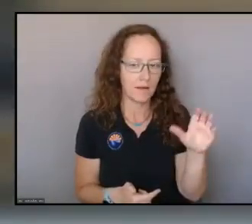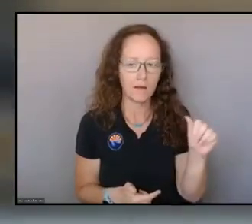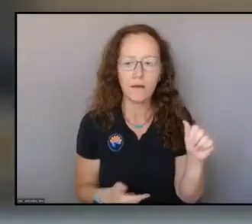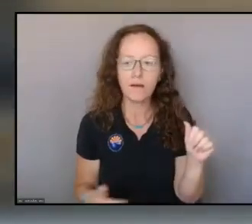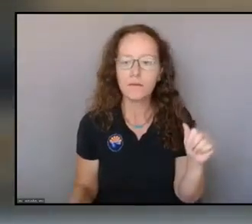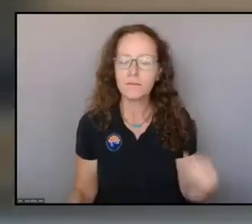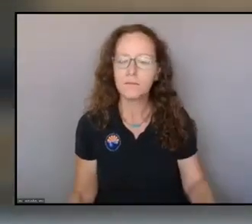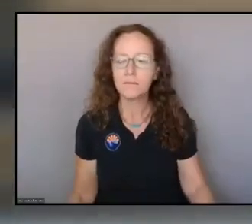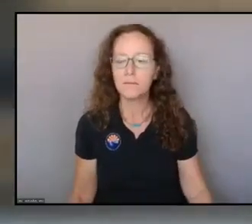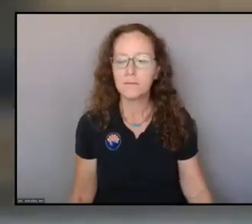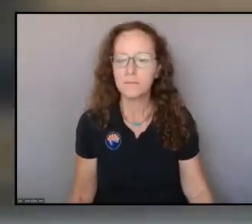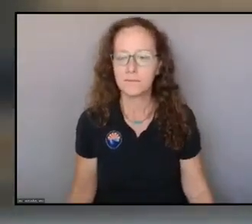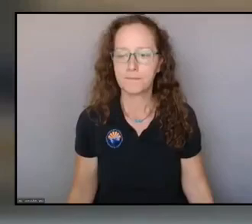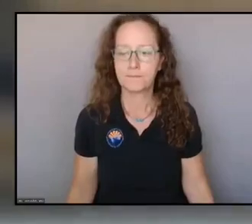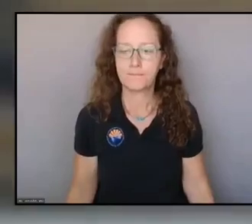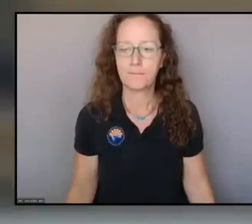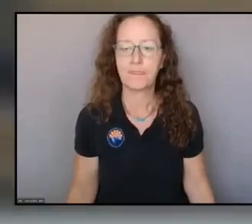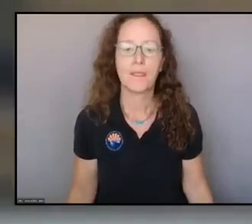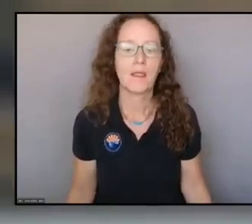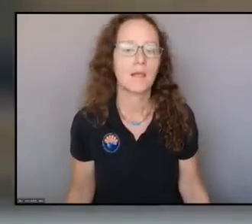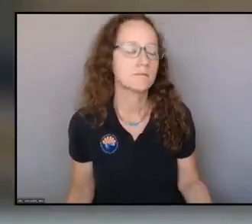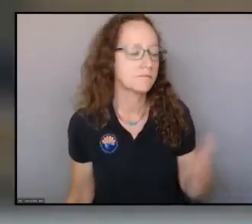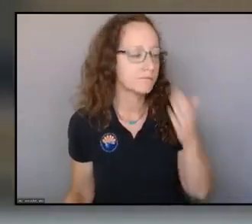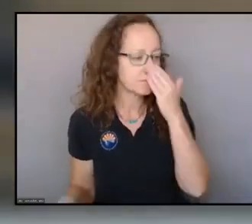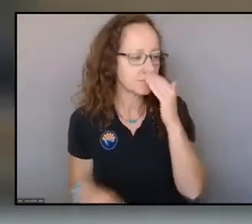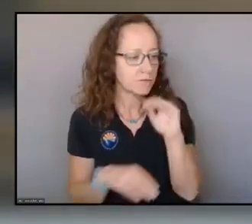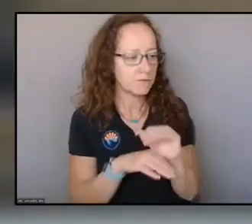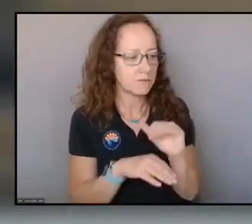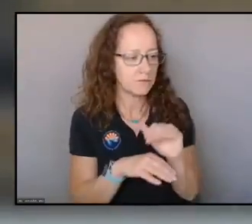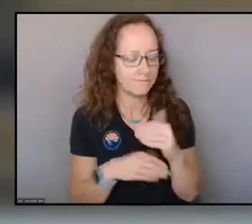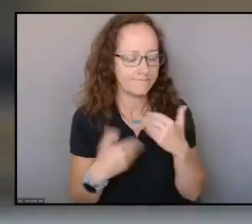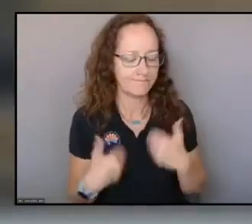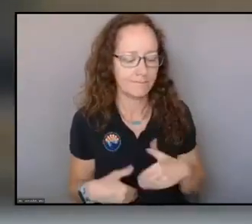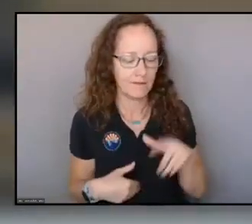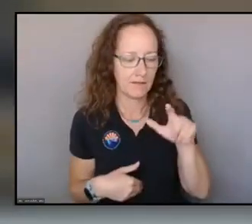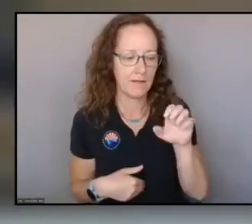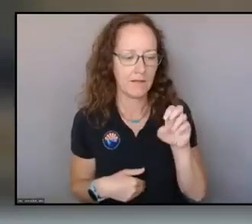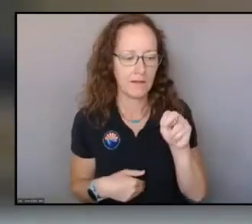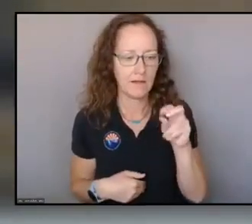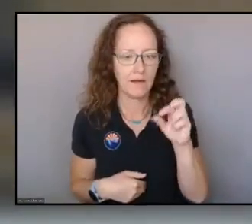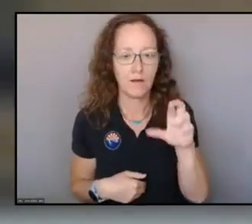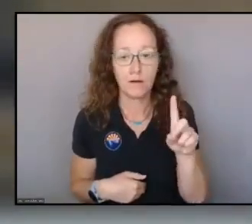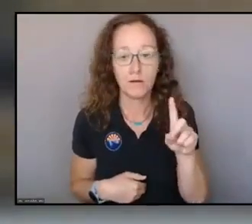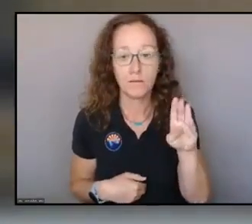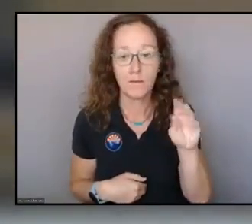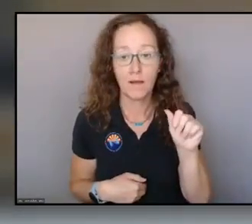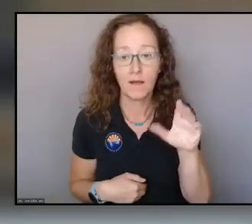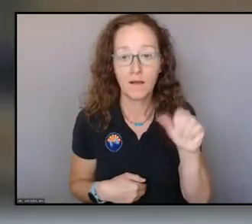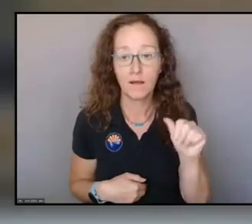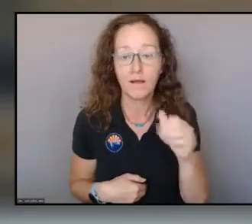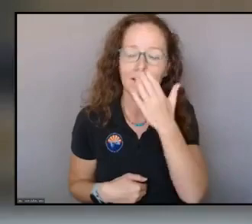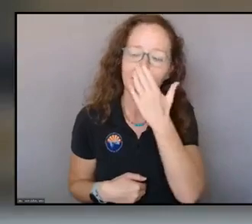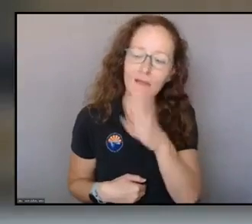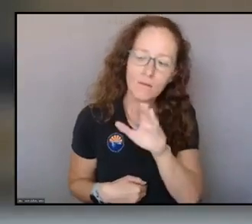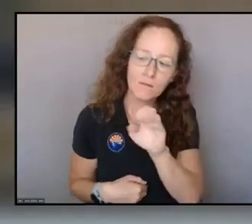SHERIFF, LEONARD BACA. GOOD EVENING, EVERYONE. THIS IS LEONARD BACA.